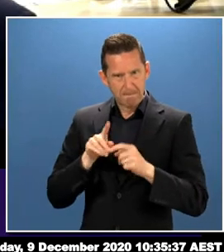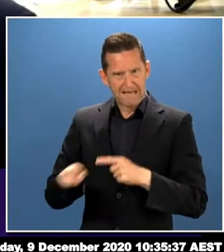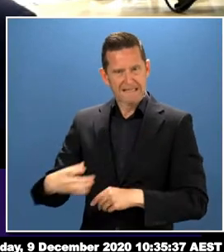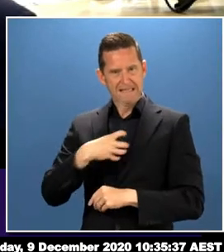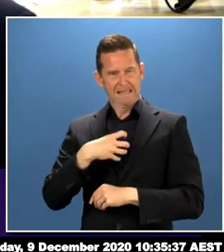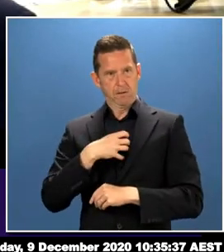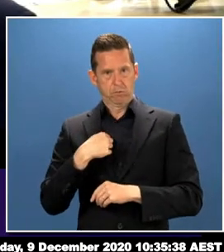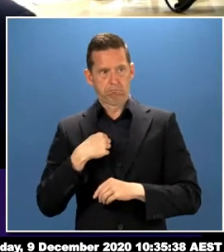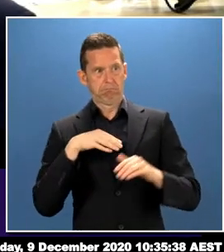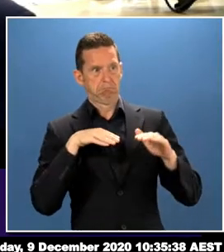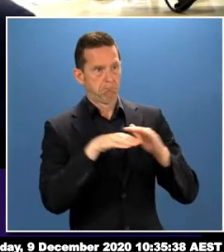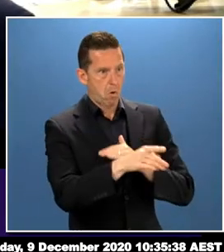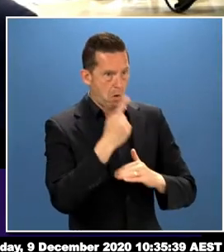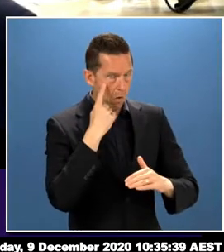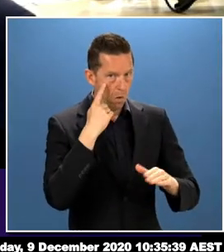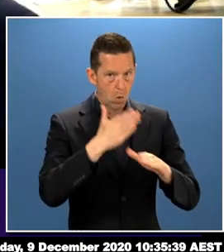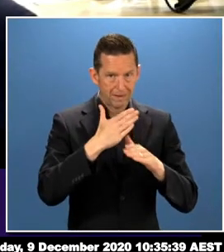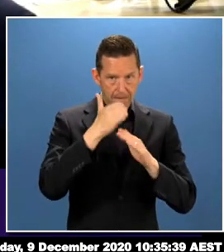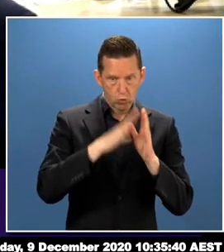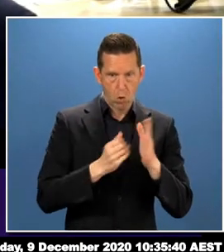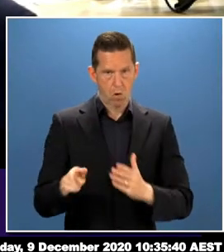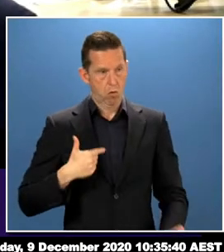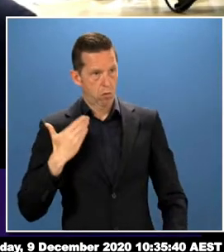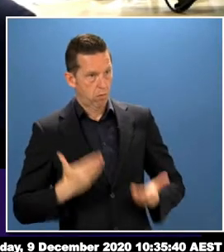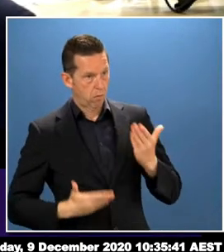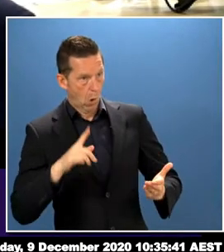doing that work experience and see where it was going to lead?